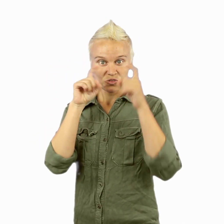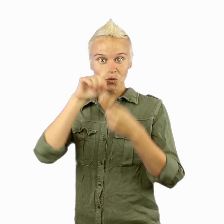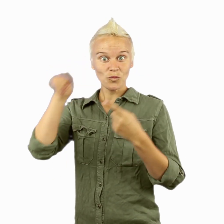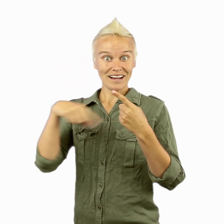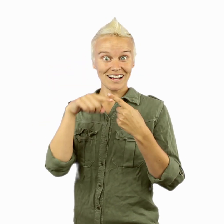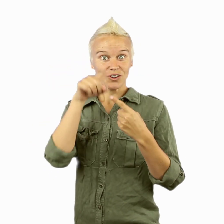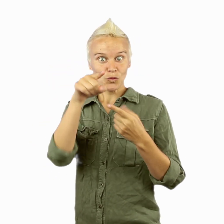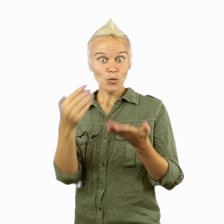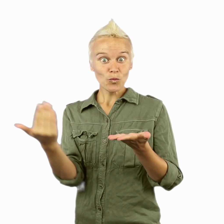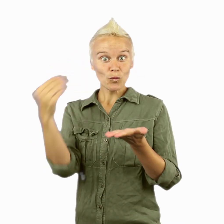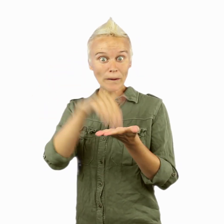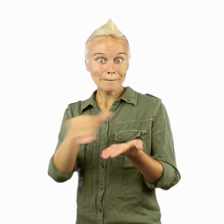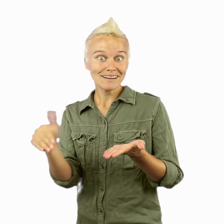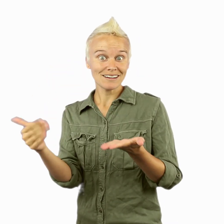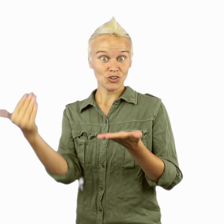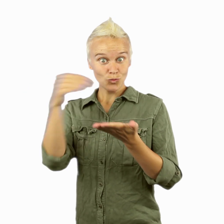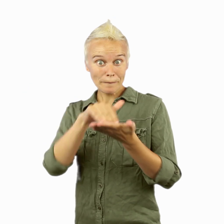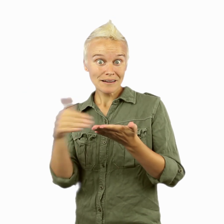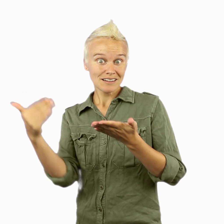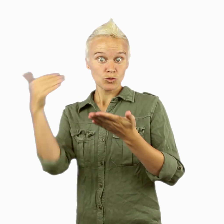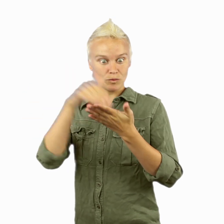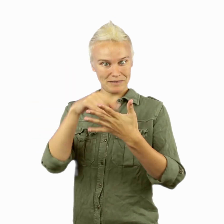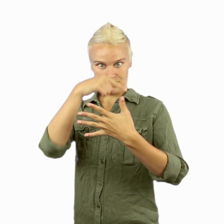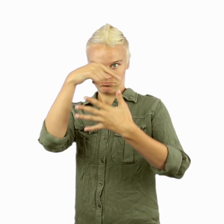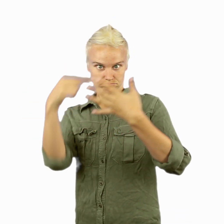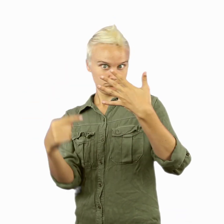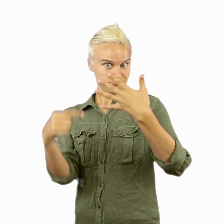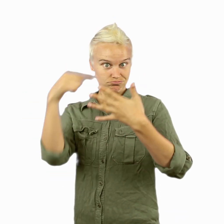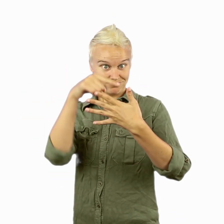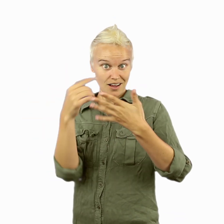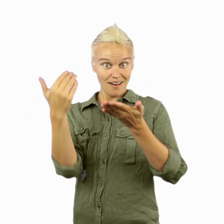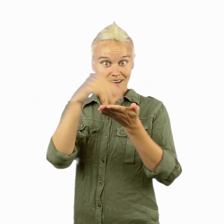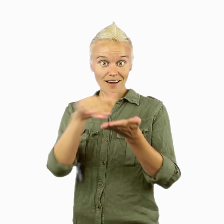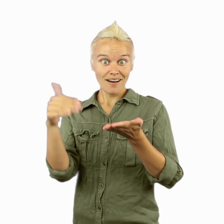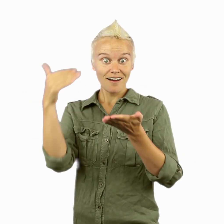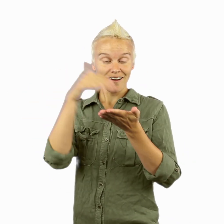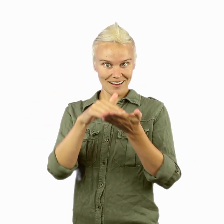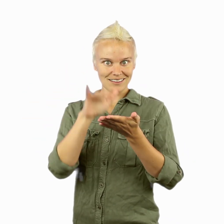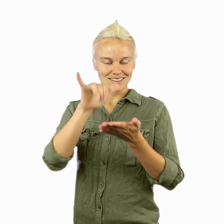When the parameters are repeated while signing, the signs can create rhymes.